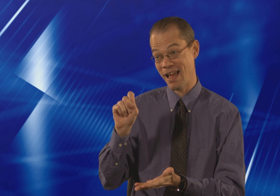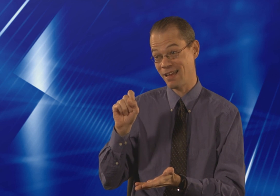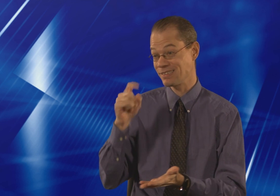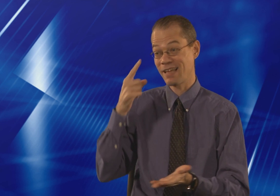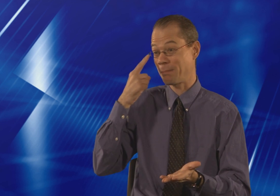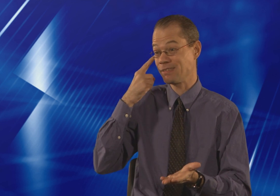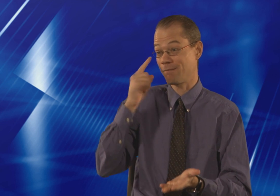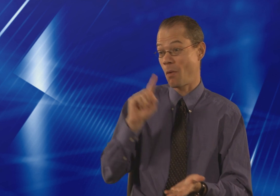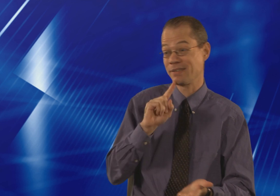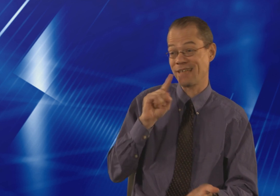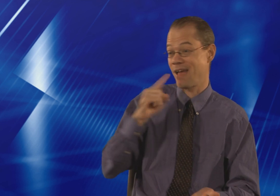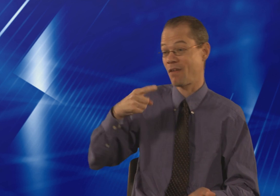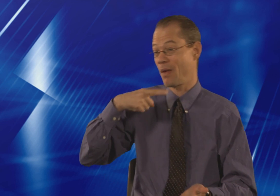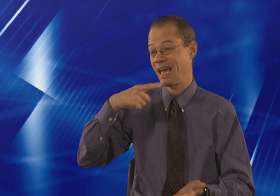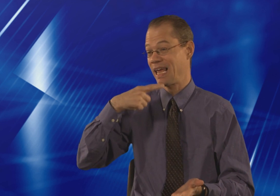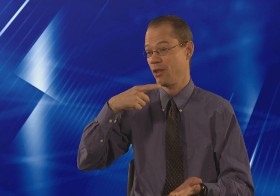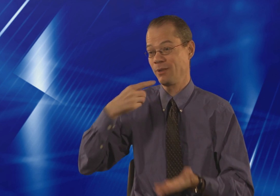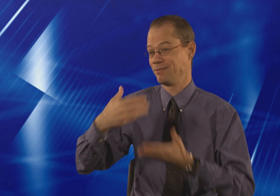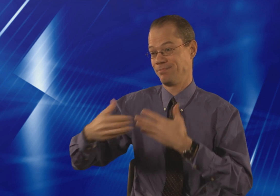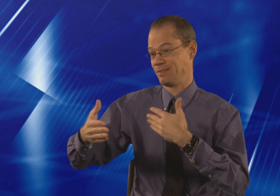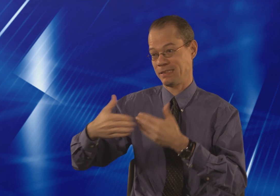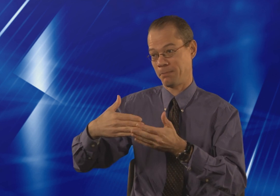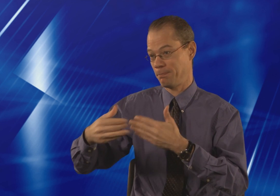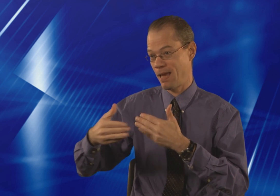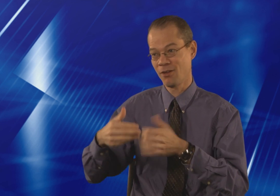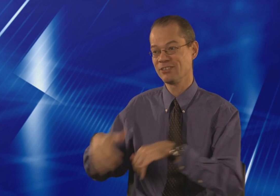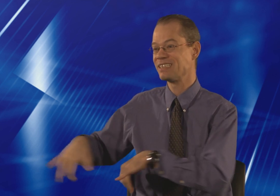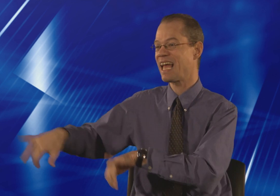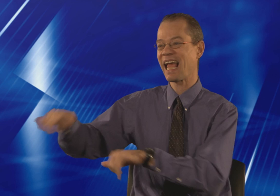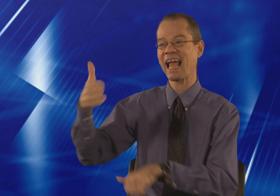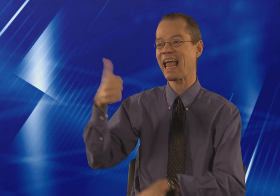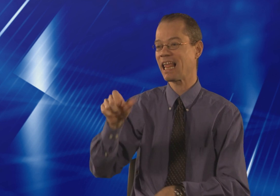You have to make good grades. It doesn't matter whether you're deaf or hearing.